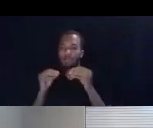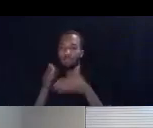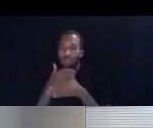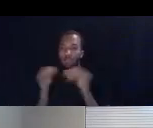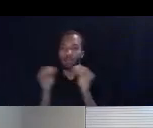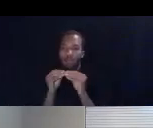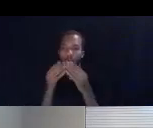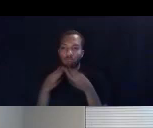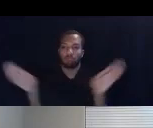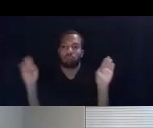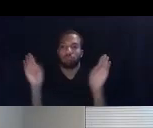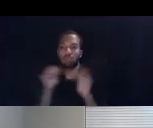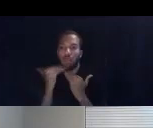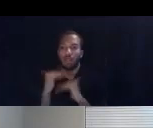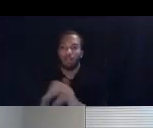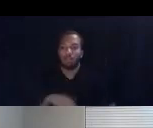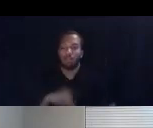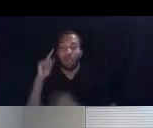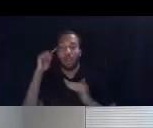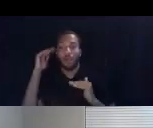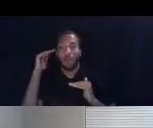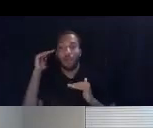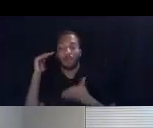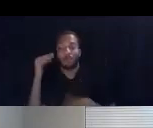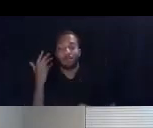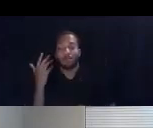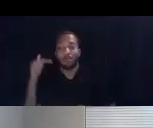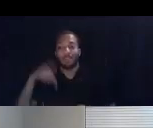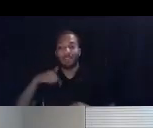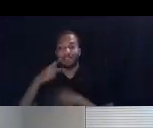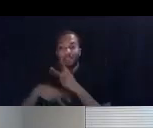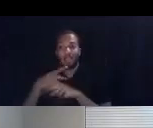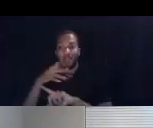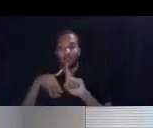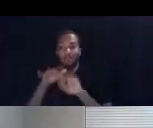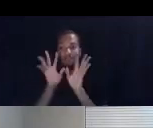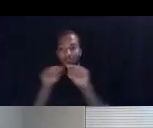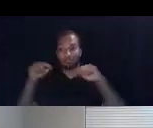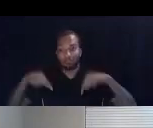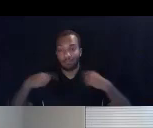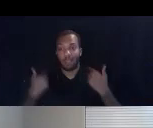So hopefully coming back to spaces like this and happy to share my information.